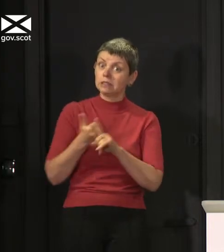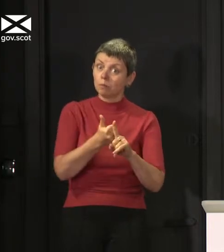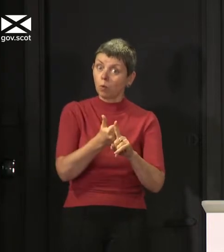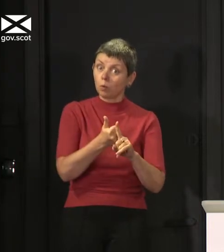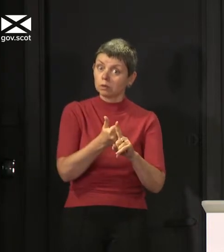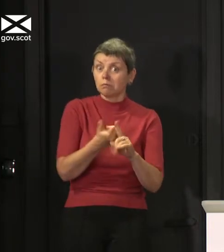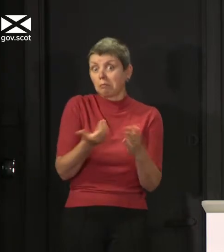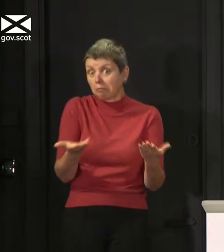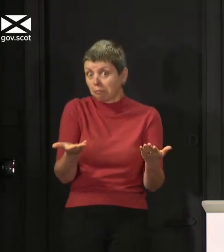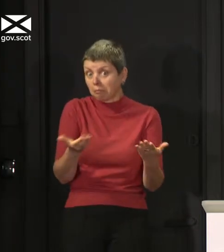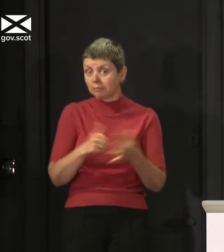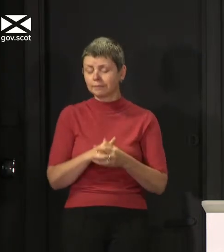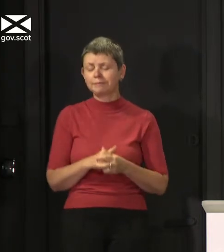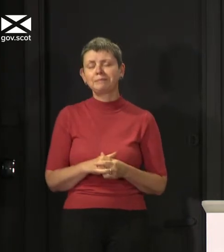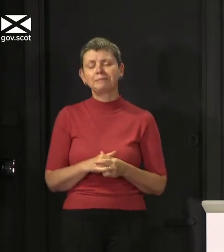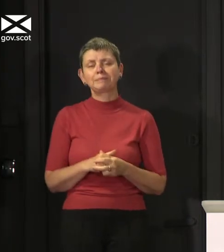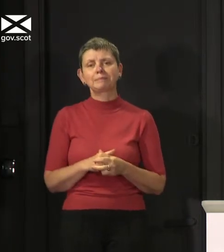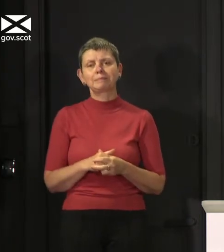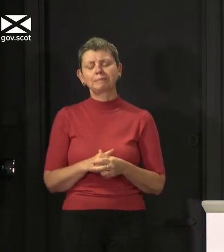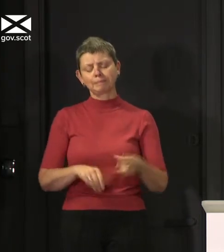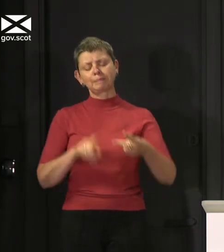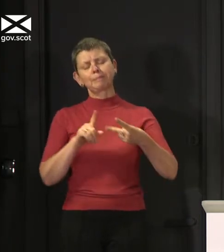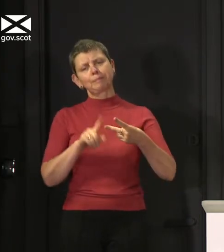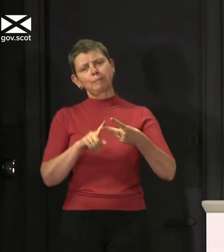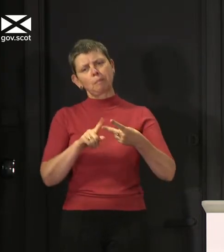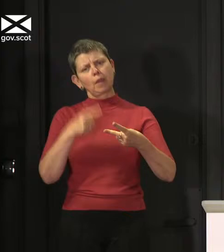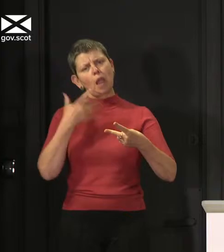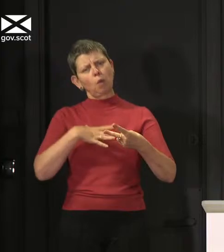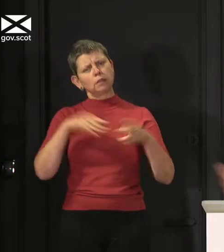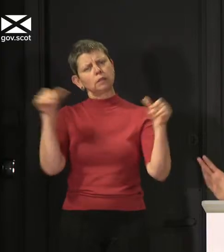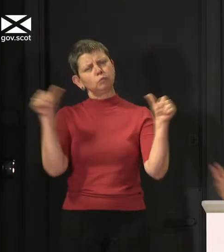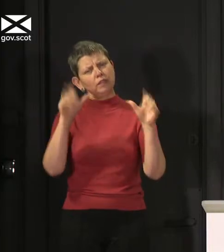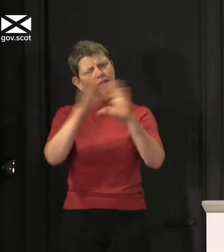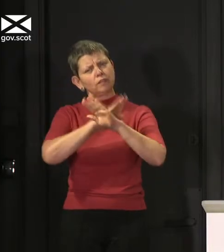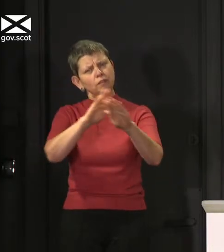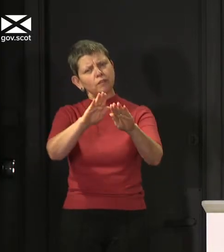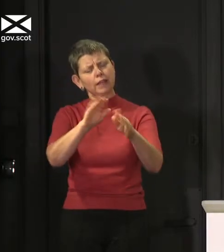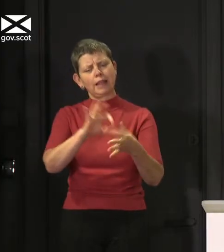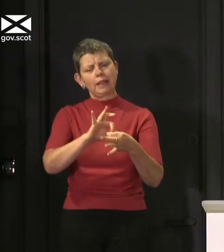Now the second issue I want to briefly cover relates to the economy, Fiona Hyslop will